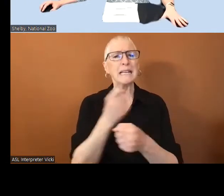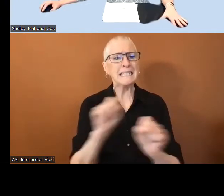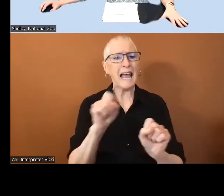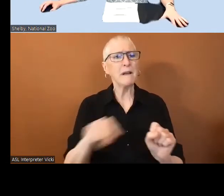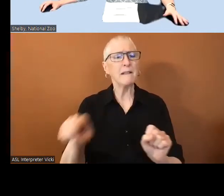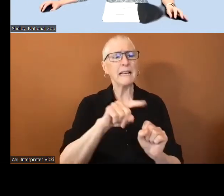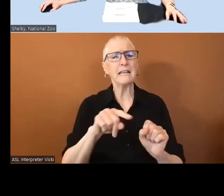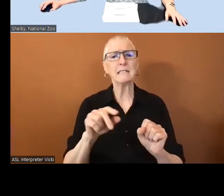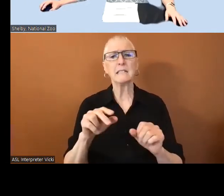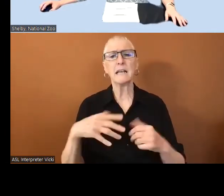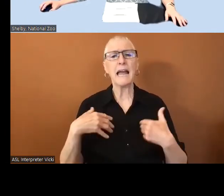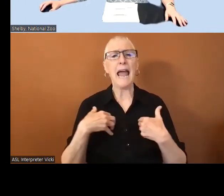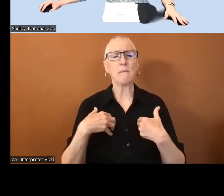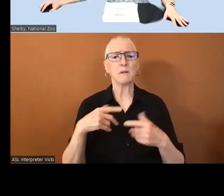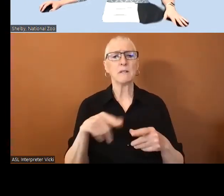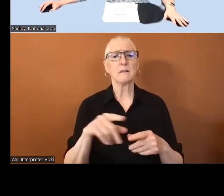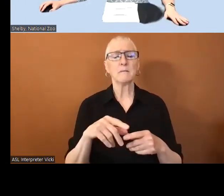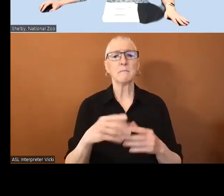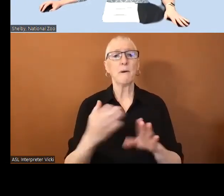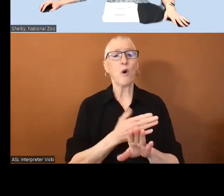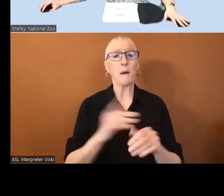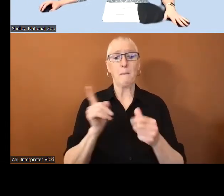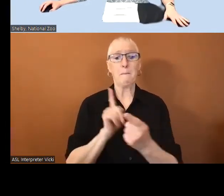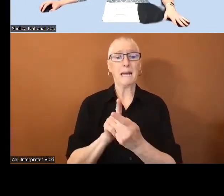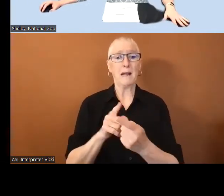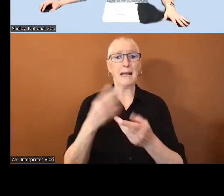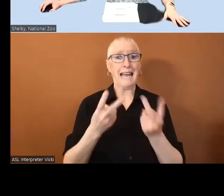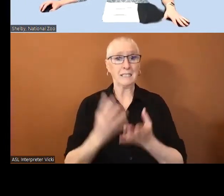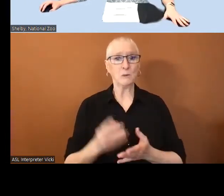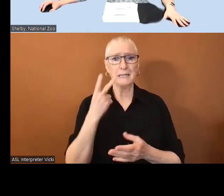Before we say hello to our guests, you will see two polls launch up onto your screen.